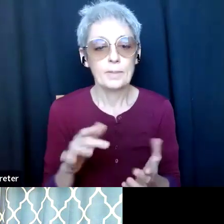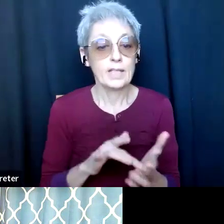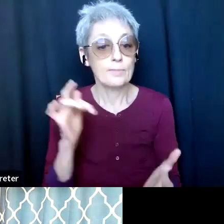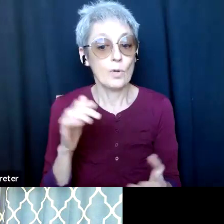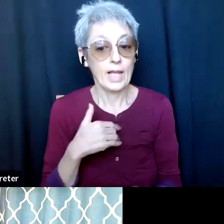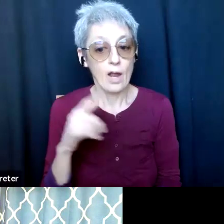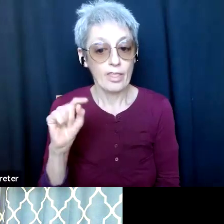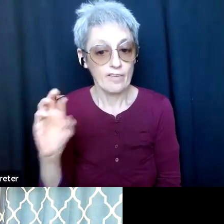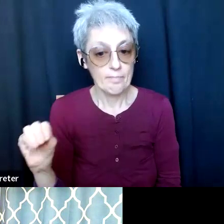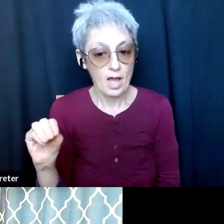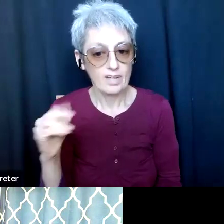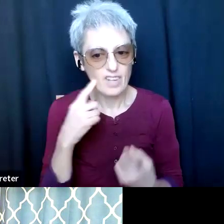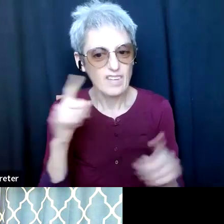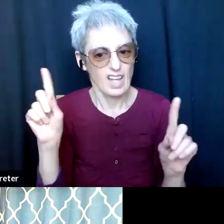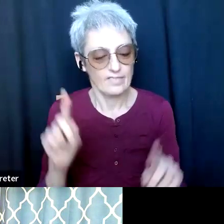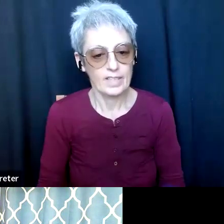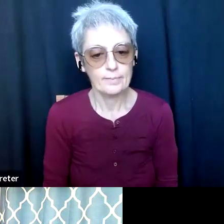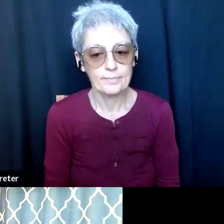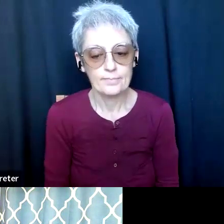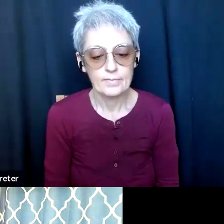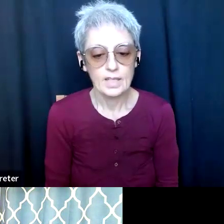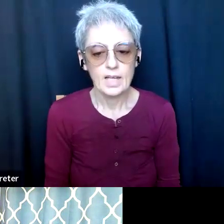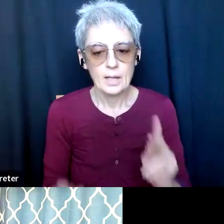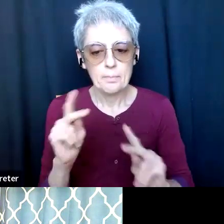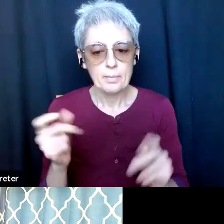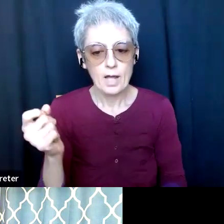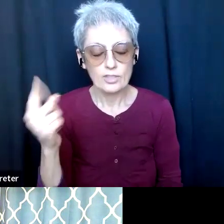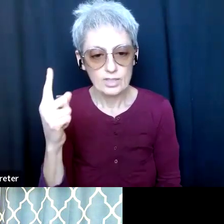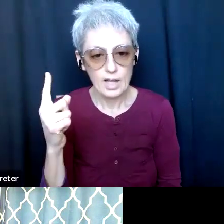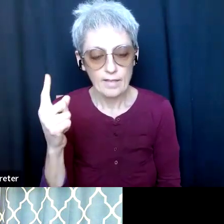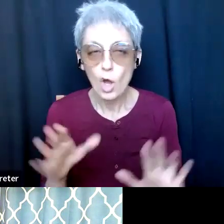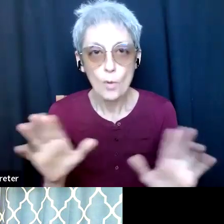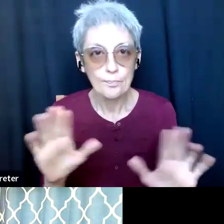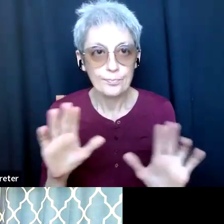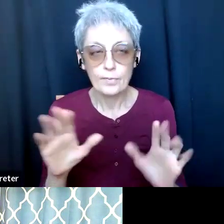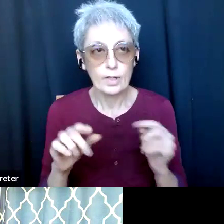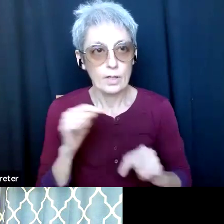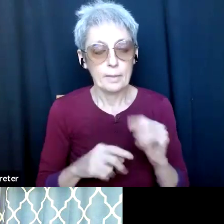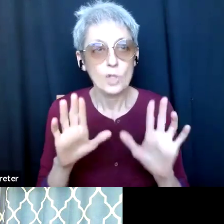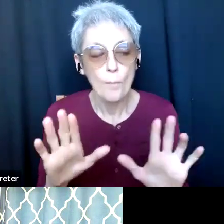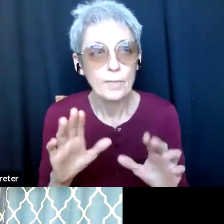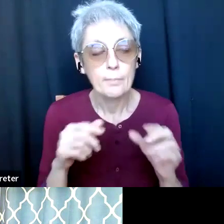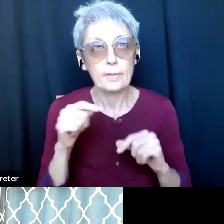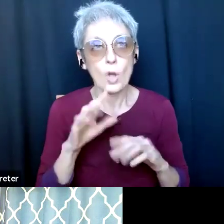It's an interesting question of how this effect that we found for a pitch discrimination task